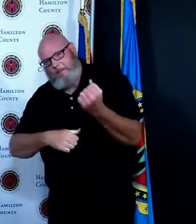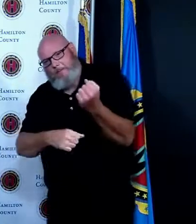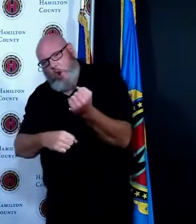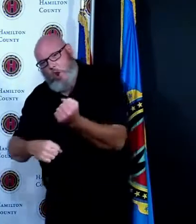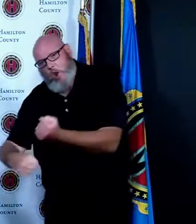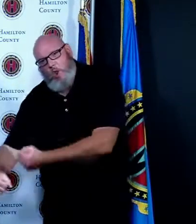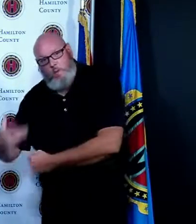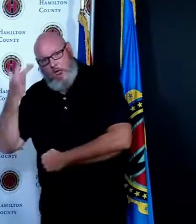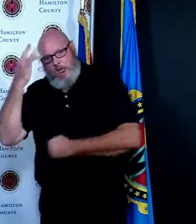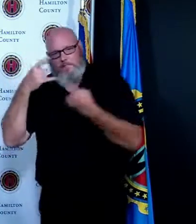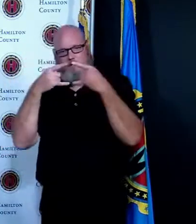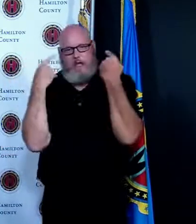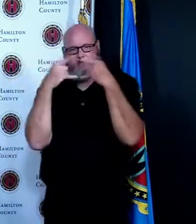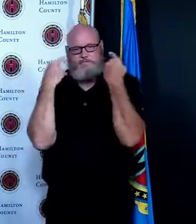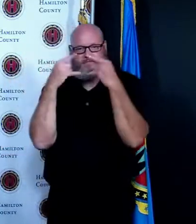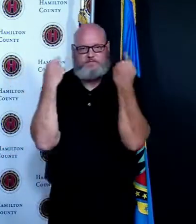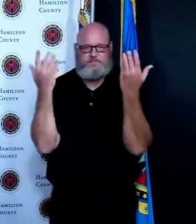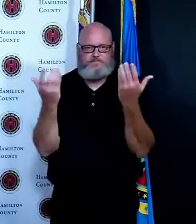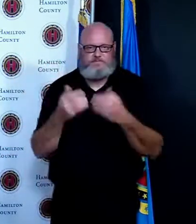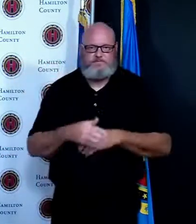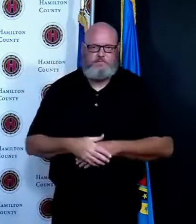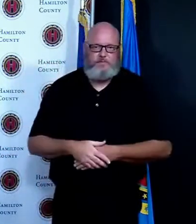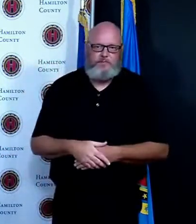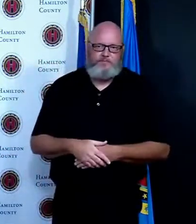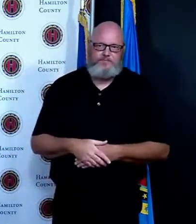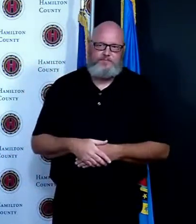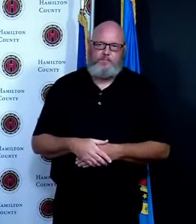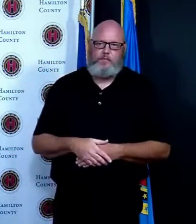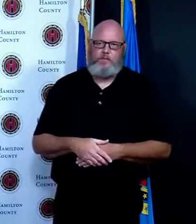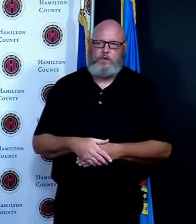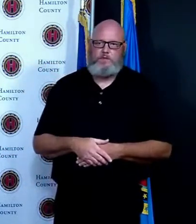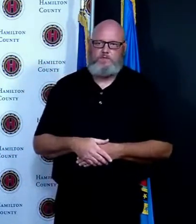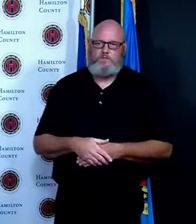as we're trying to make decisions we know that Covid-19 and we know the economic impacts had a